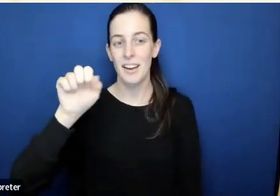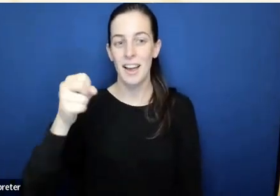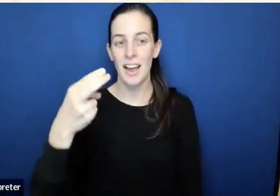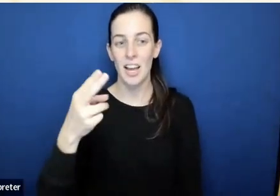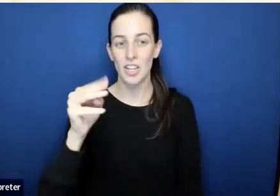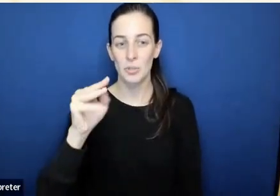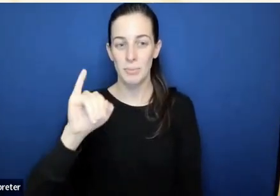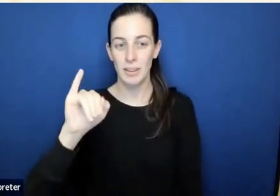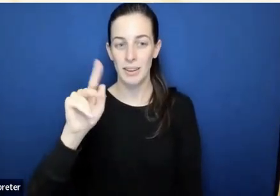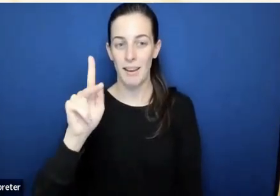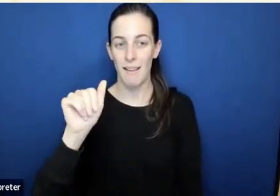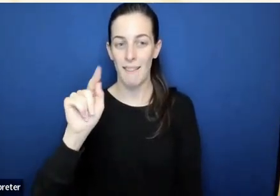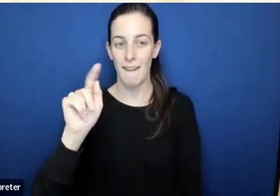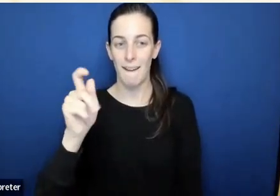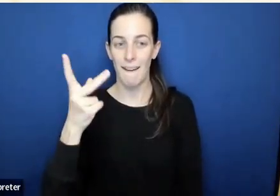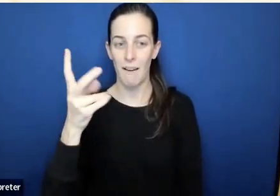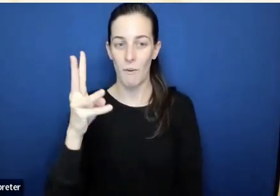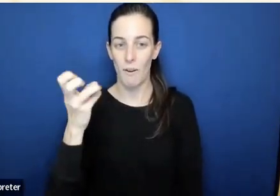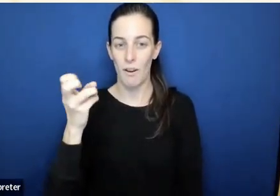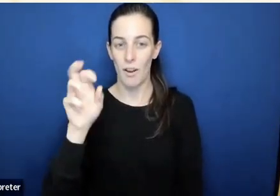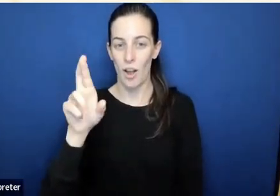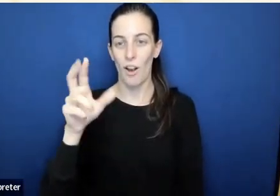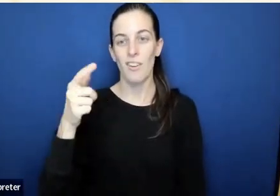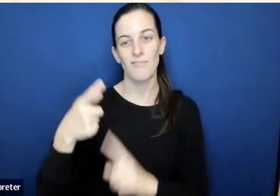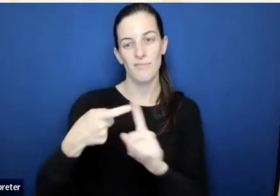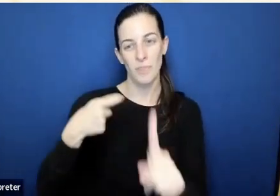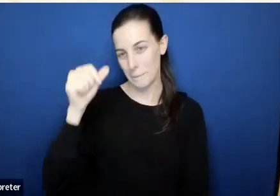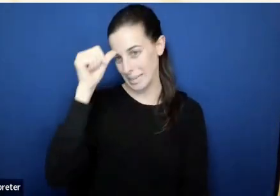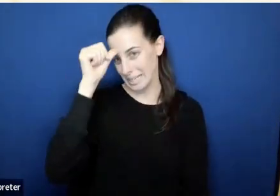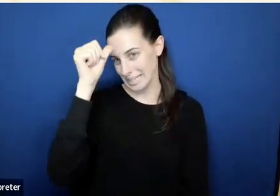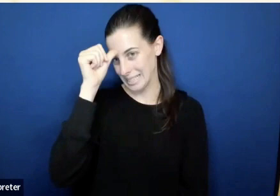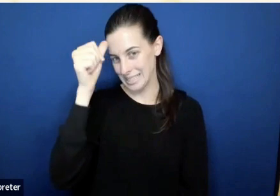I'm a Freelance Web Accessibility Consultant and W3C Invited Expert.